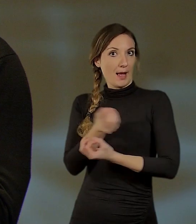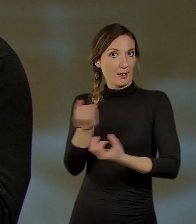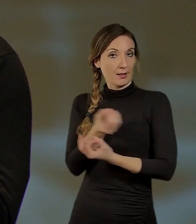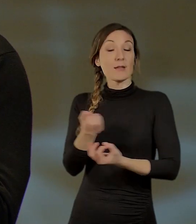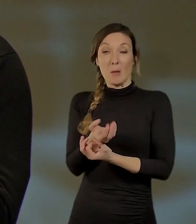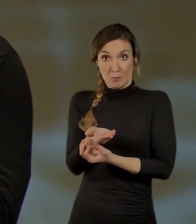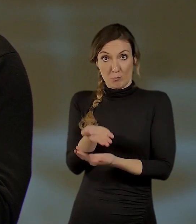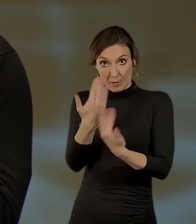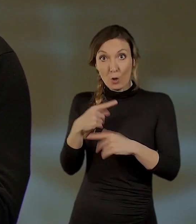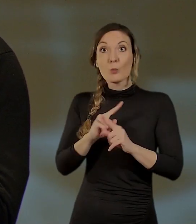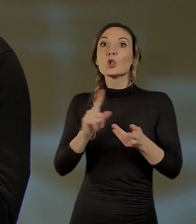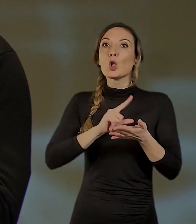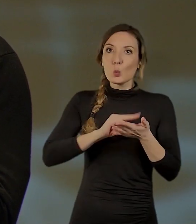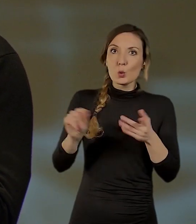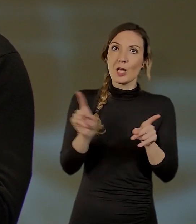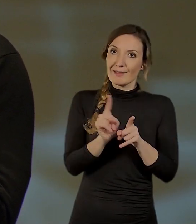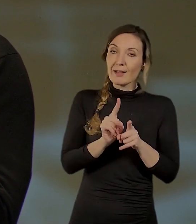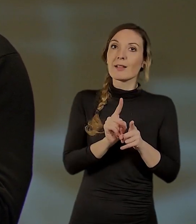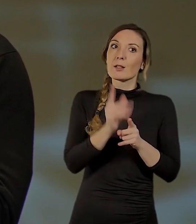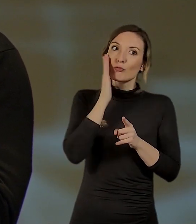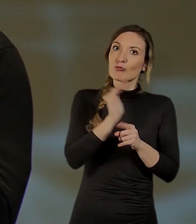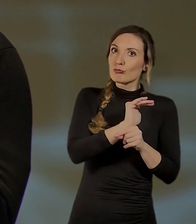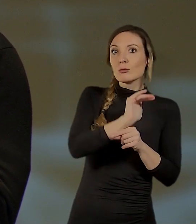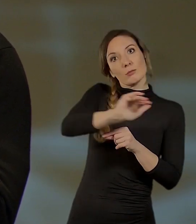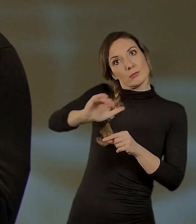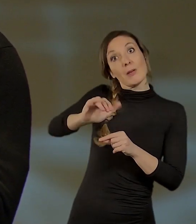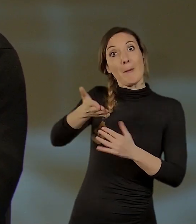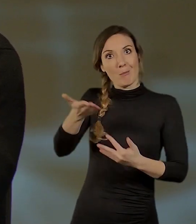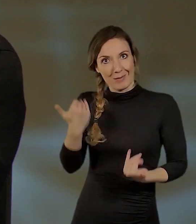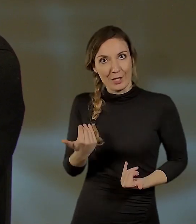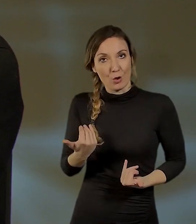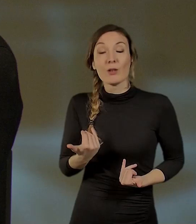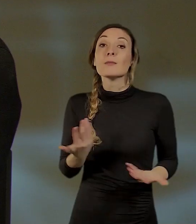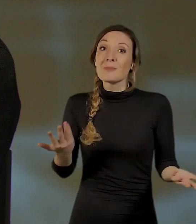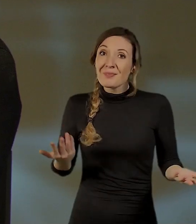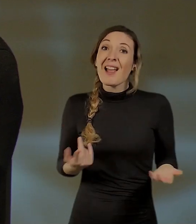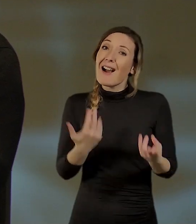we looked for an alternative solution, which also happened here. When we didn't know the exact